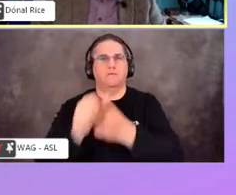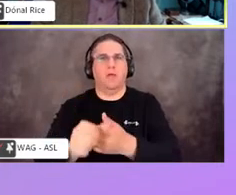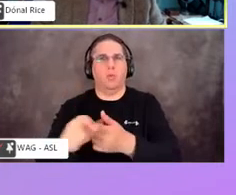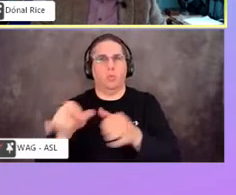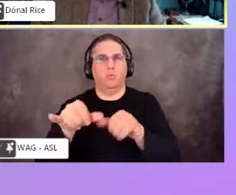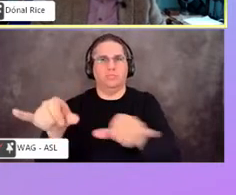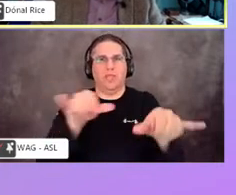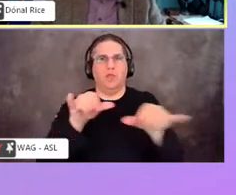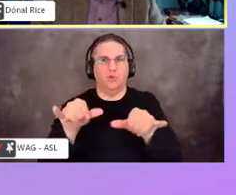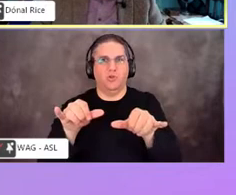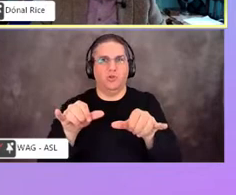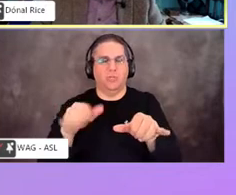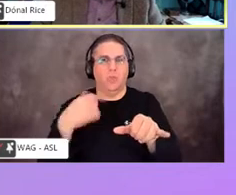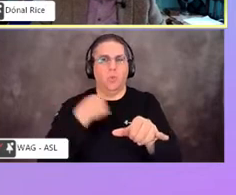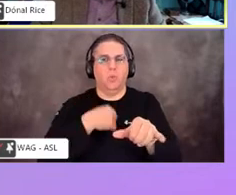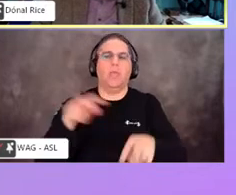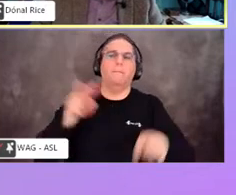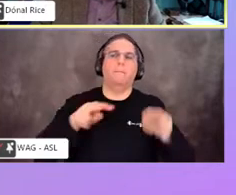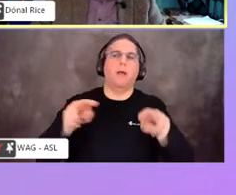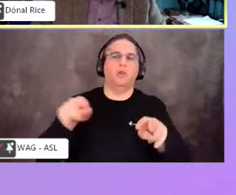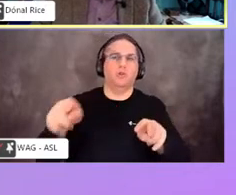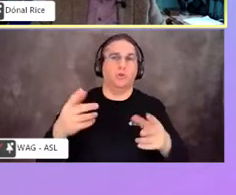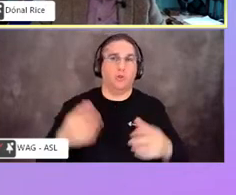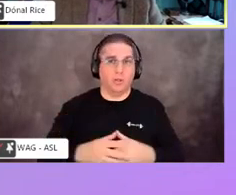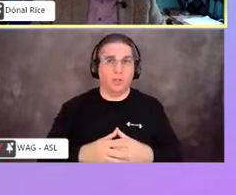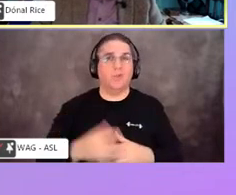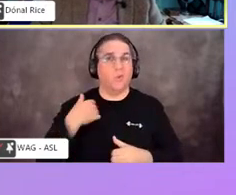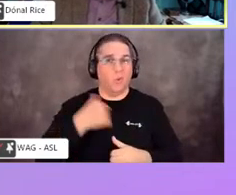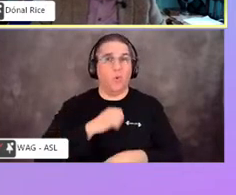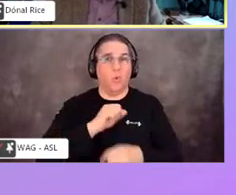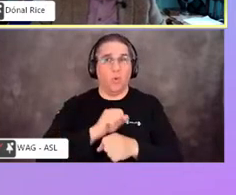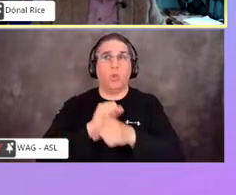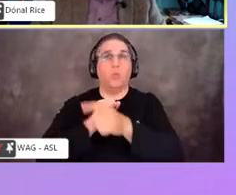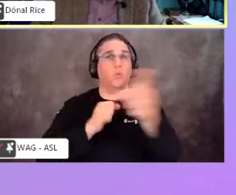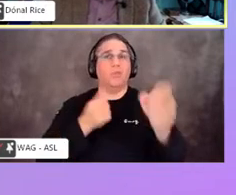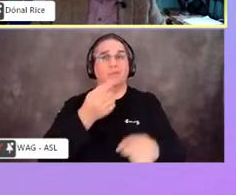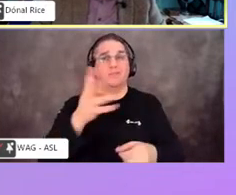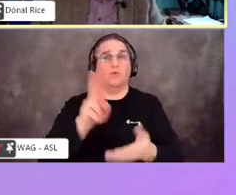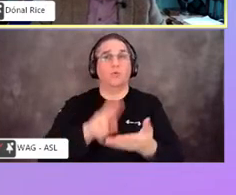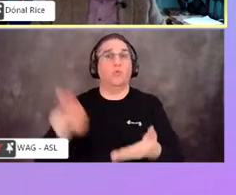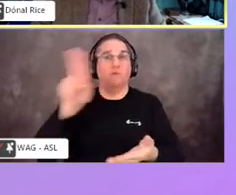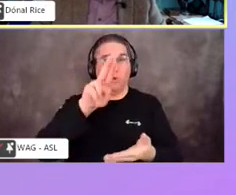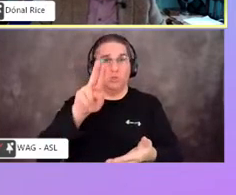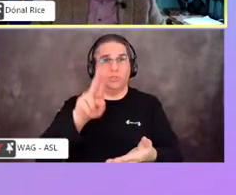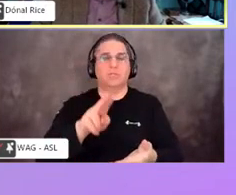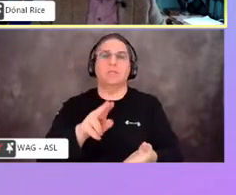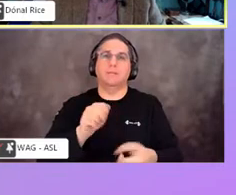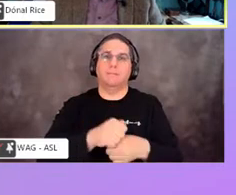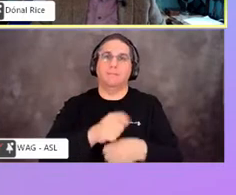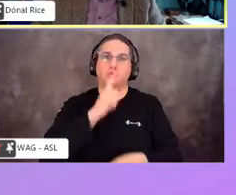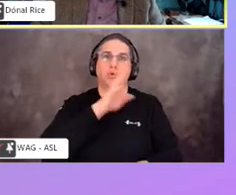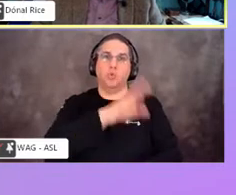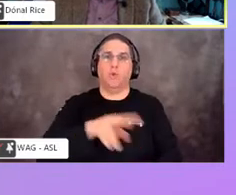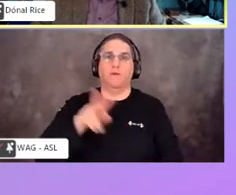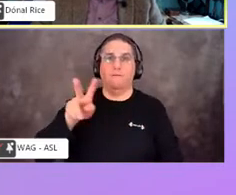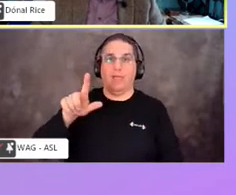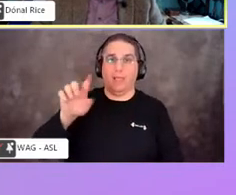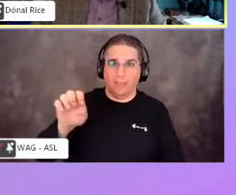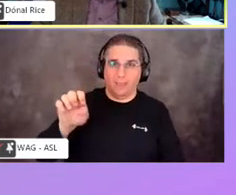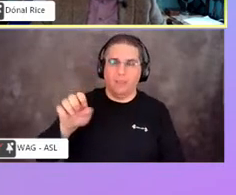directive because it means that systems such as virt virtual learning environments are now subject to monitoring